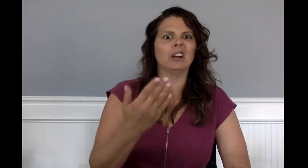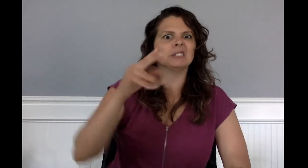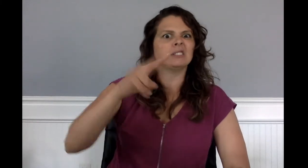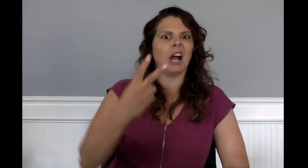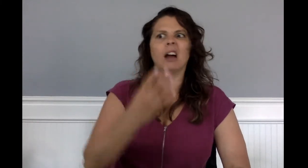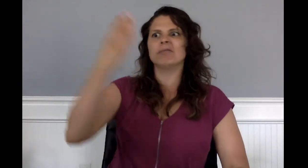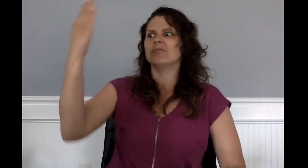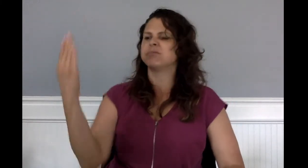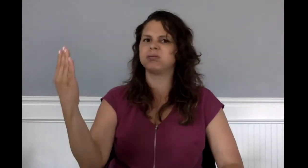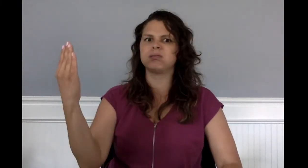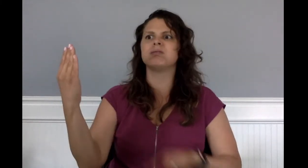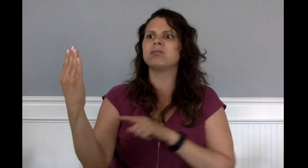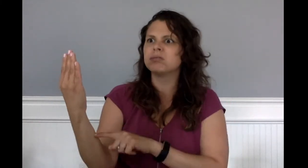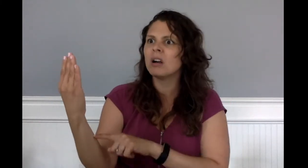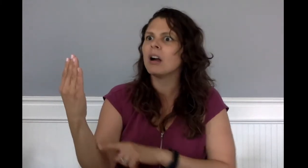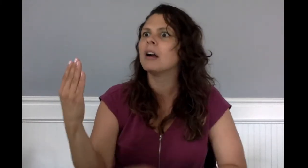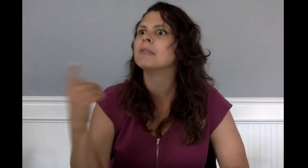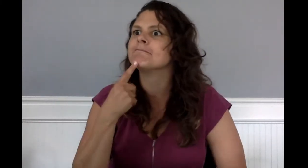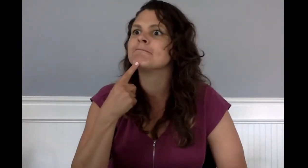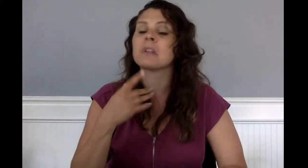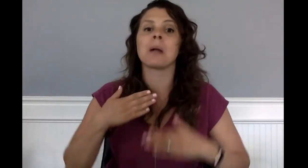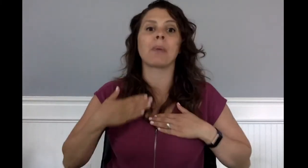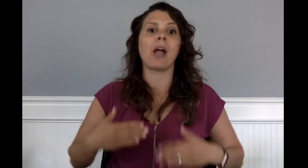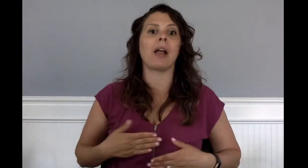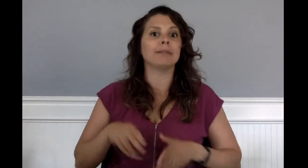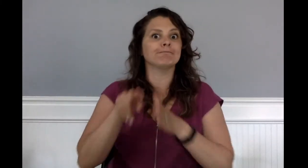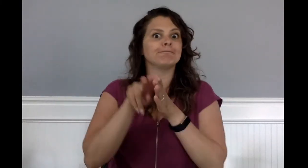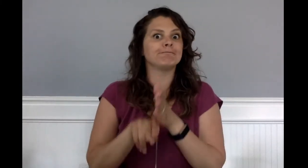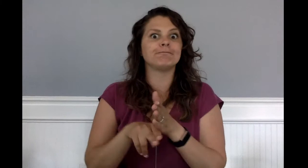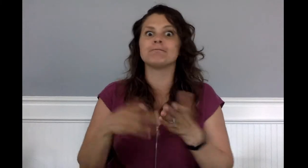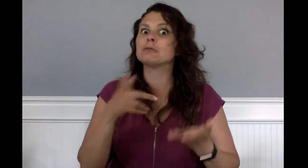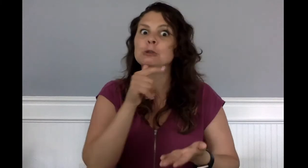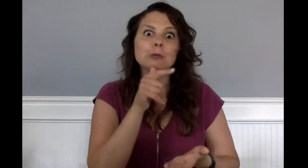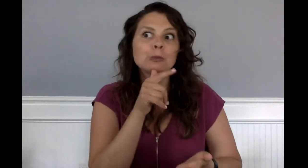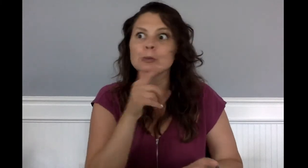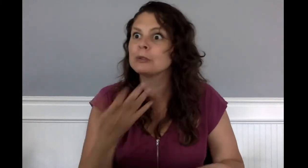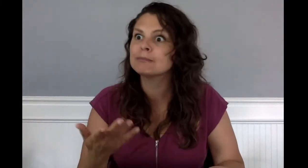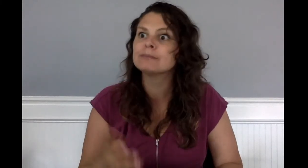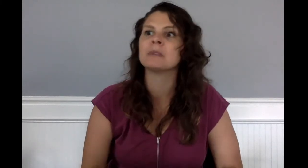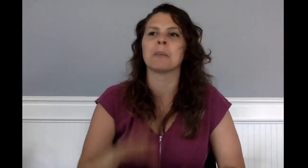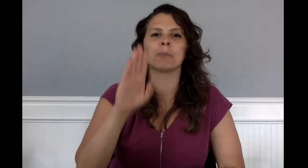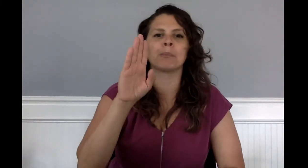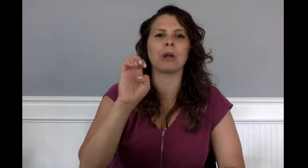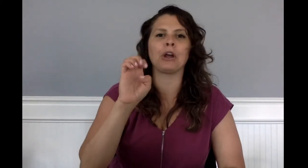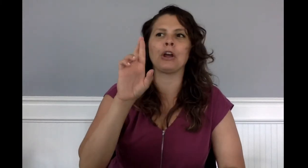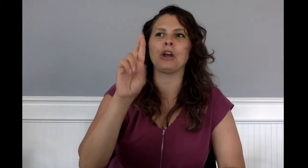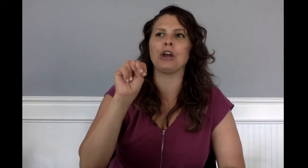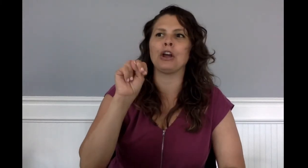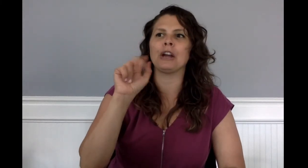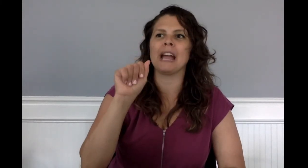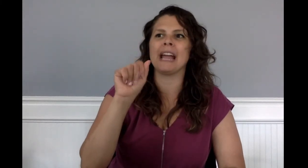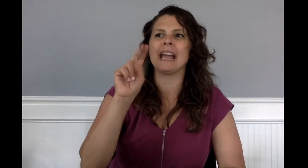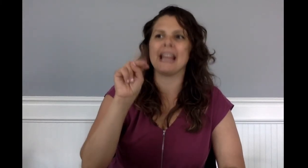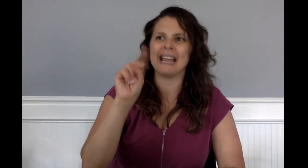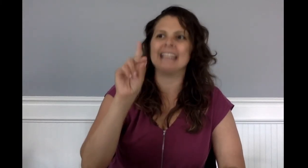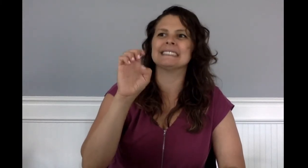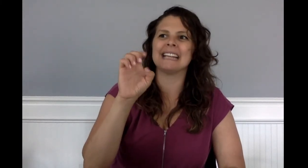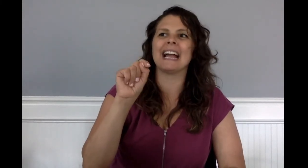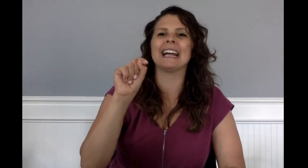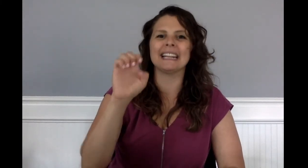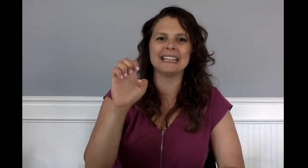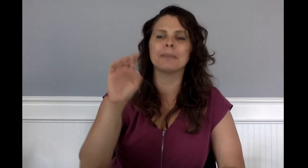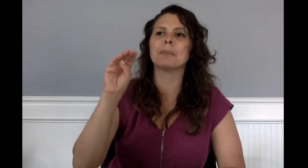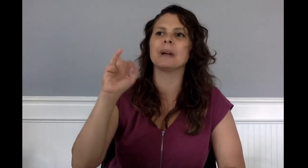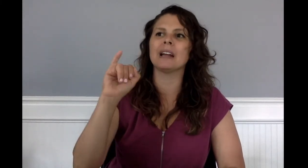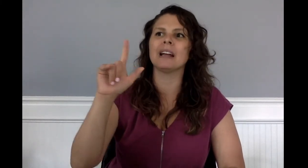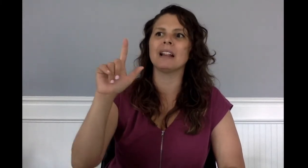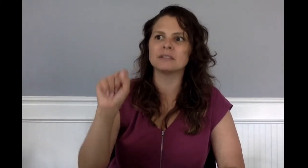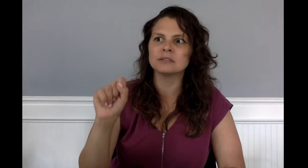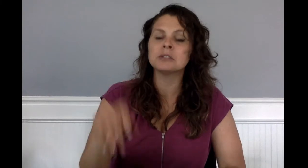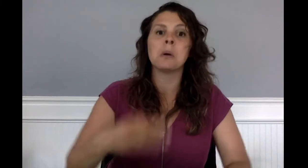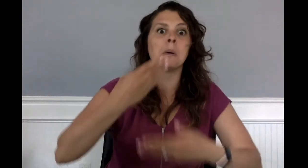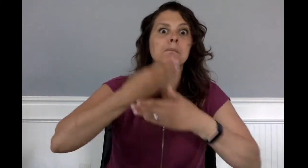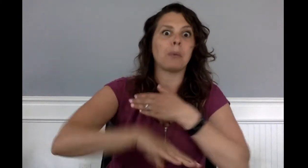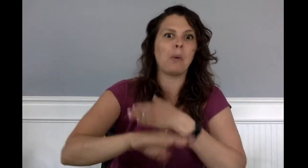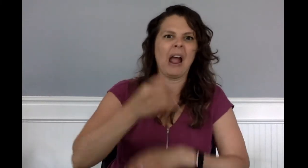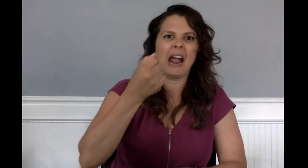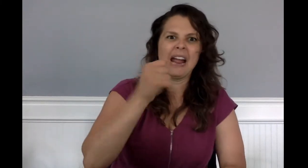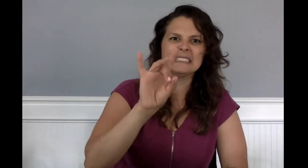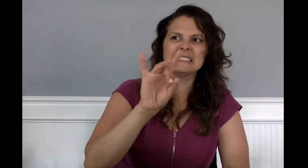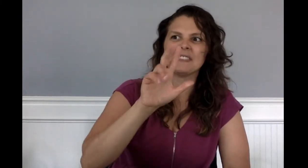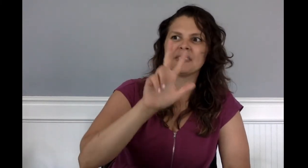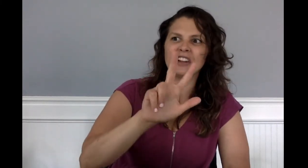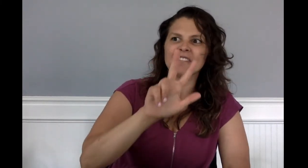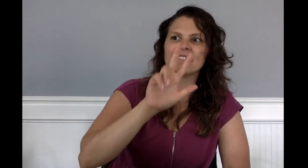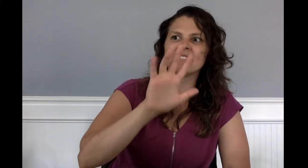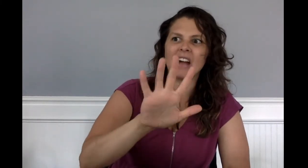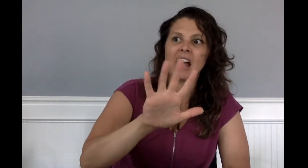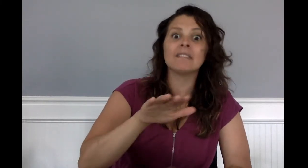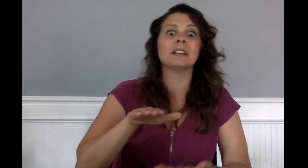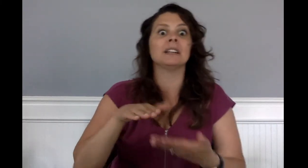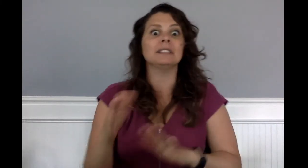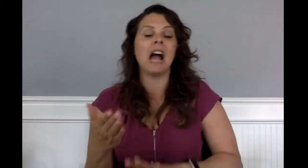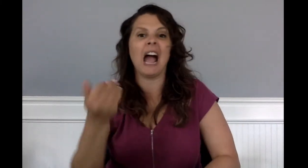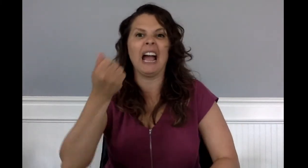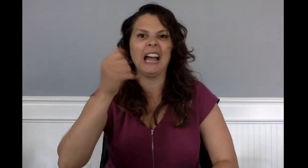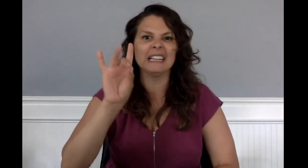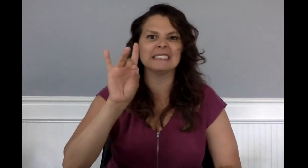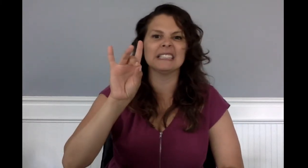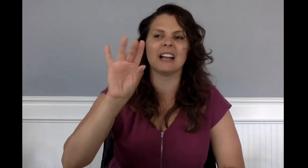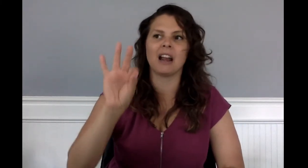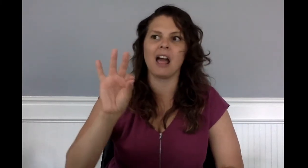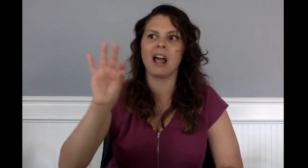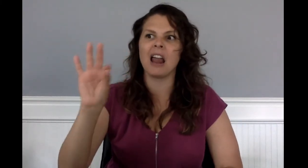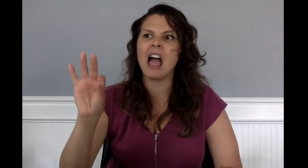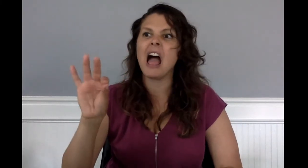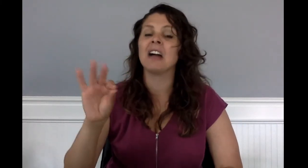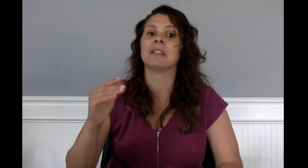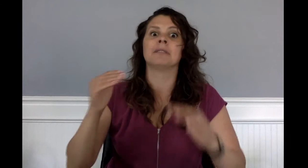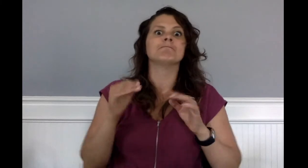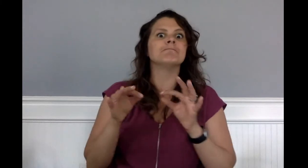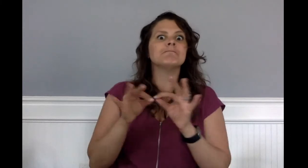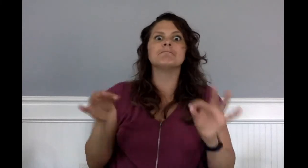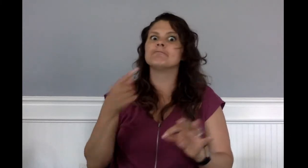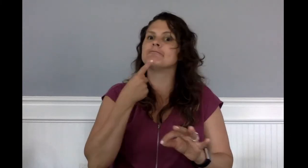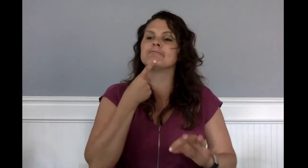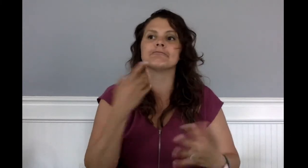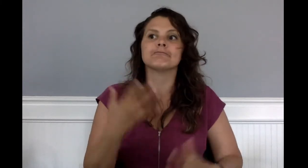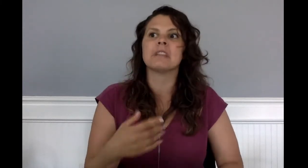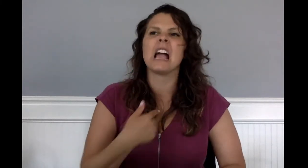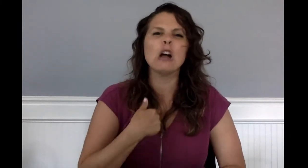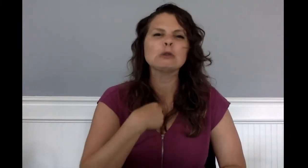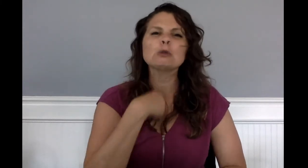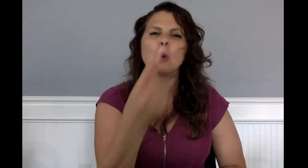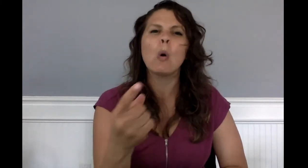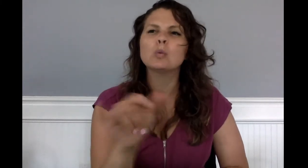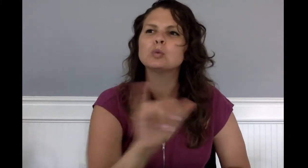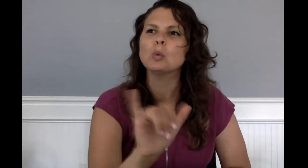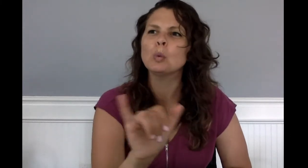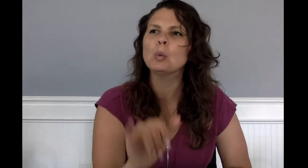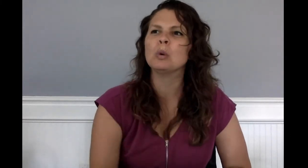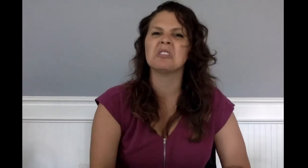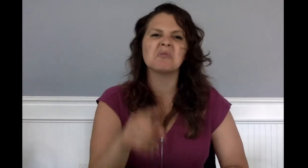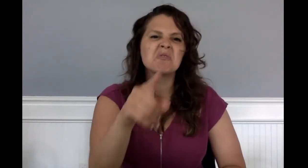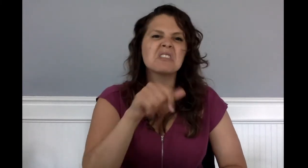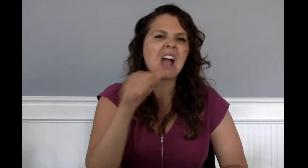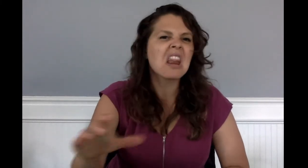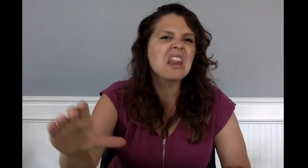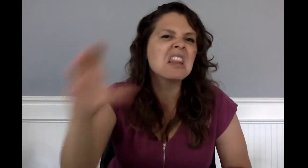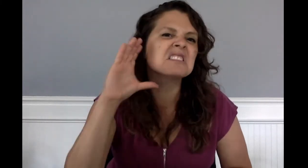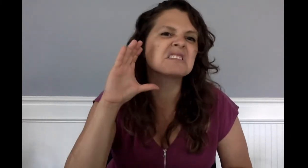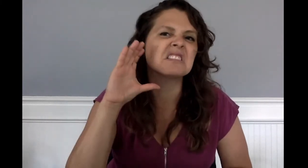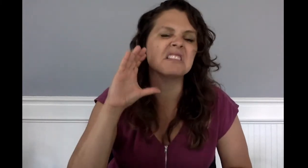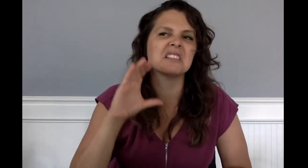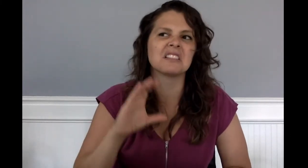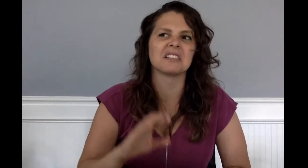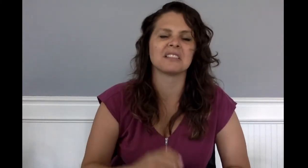“Here lies the body of BERNADETTE MILLS. 1835–1899. I told you, too! But you would not listen!”